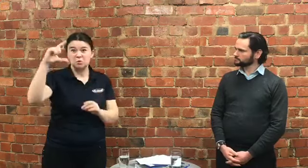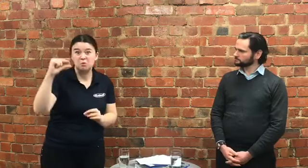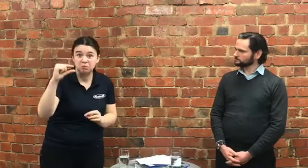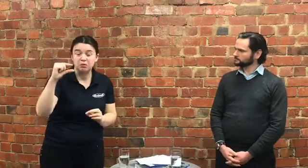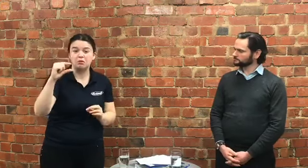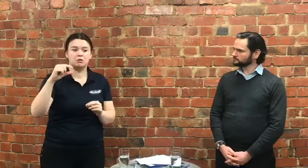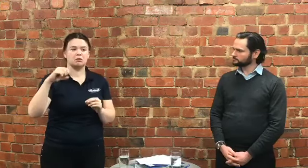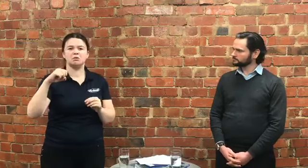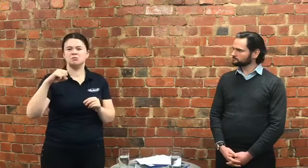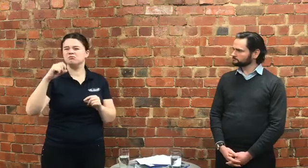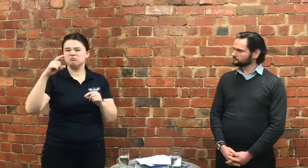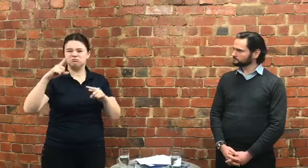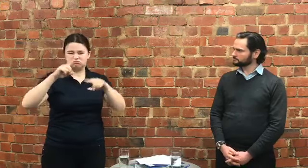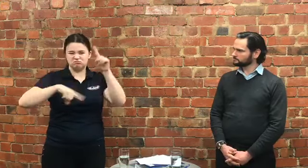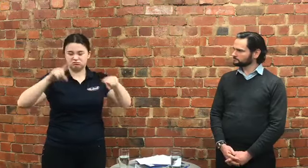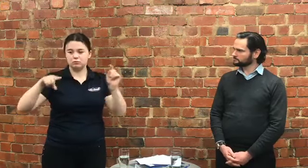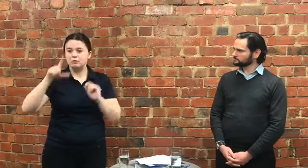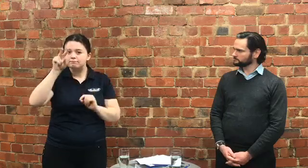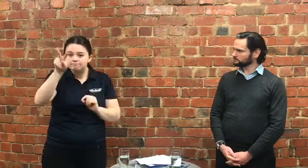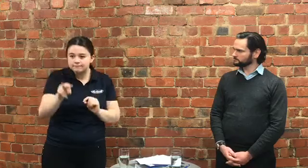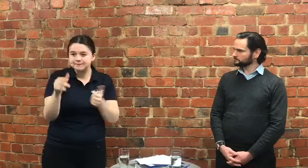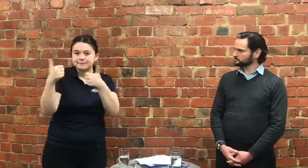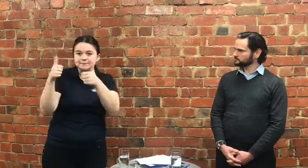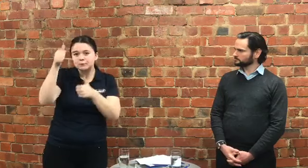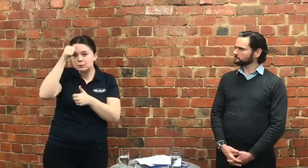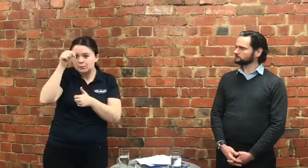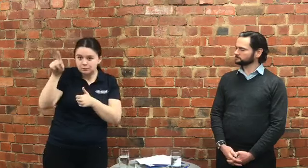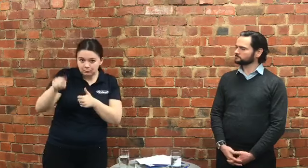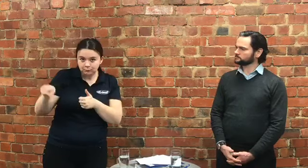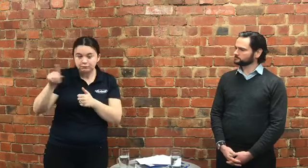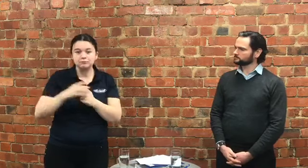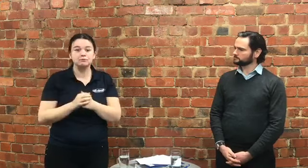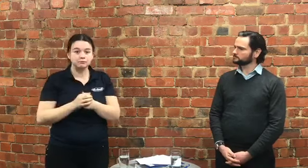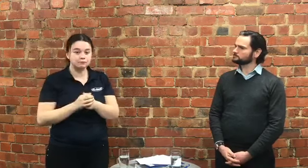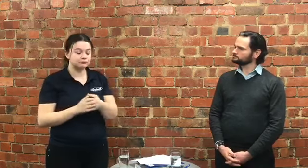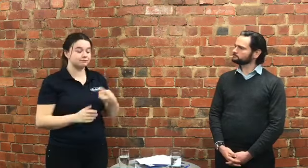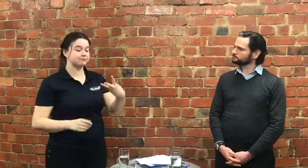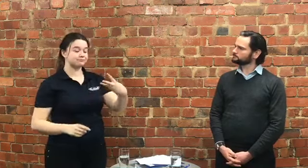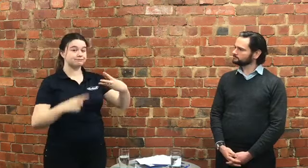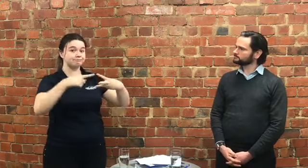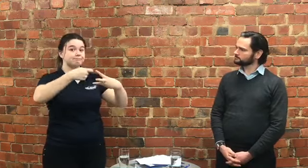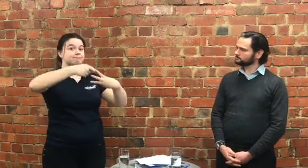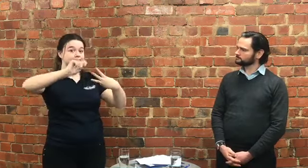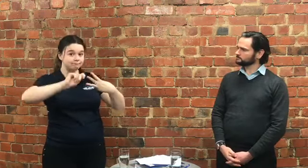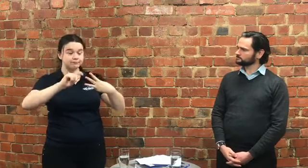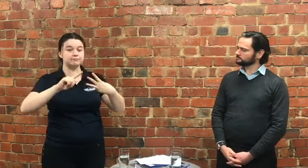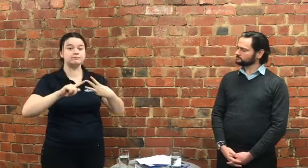how much money is left in the devices area, so you're able to keep track of that.